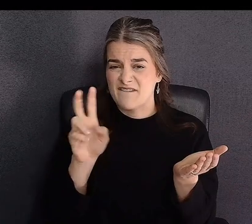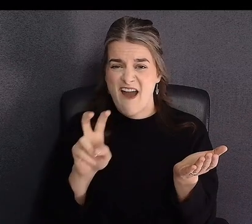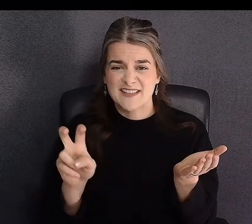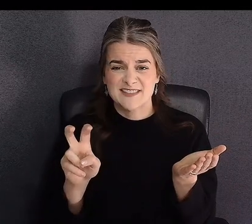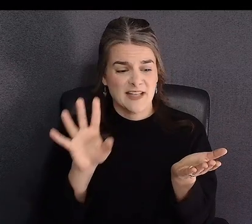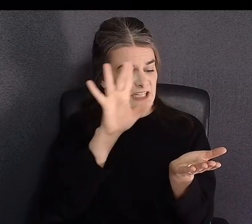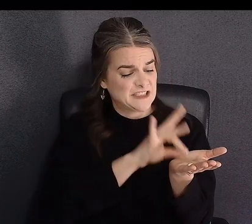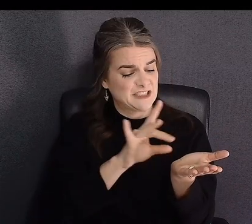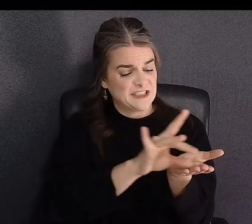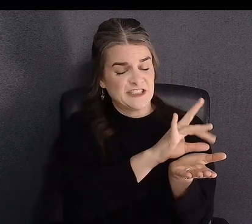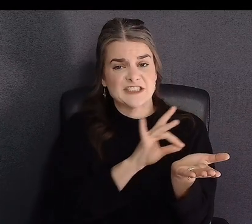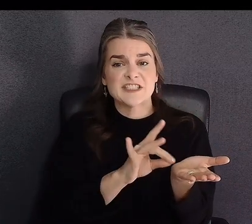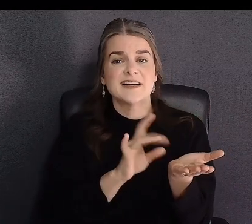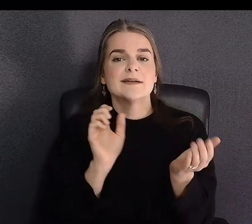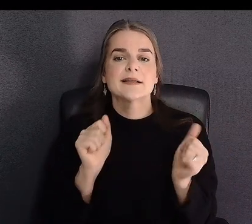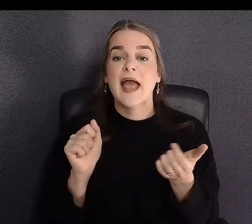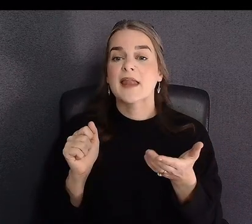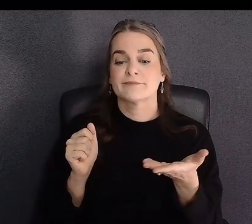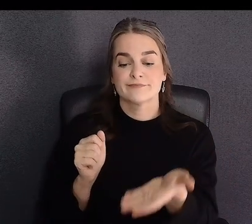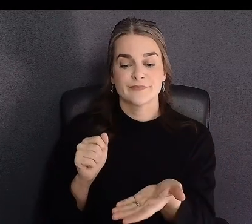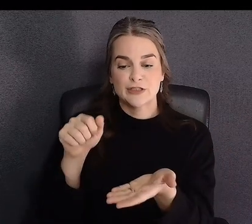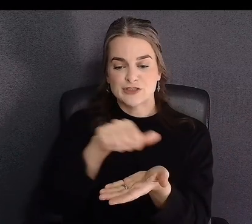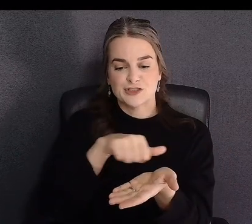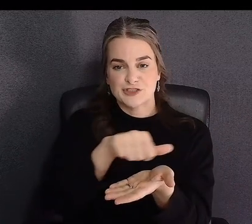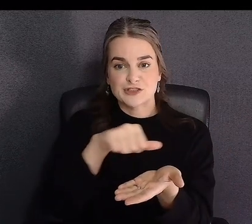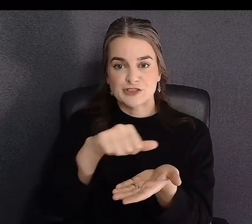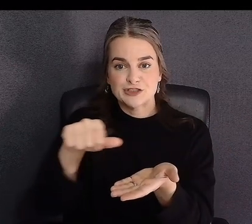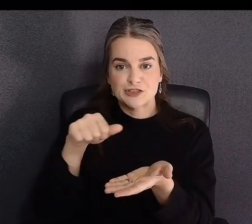be cleaned up to stick for forever, basically.